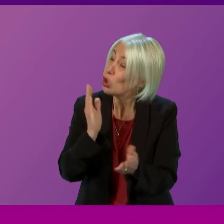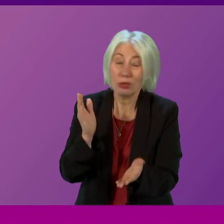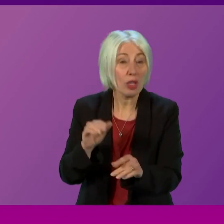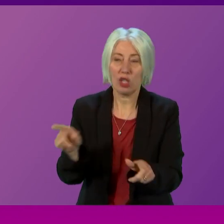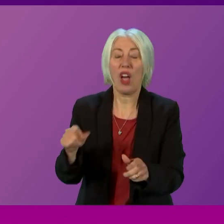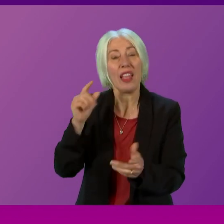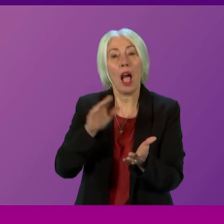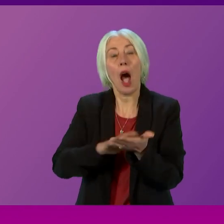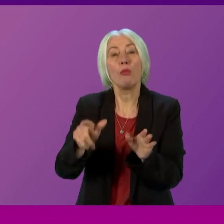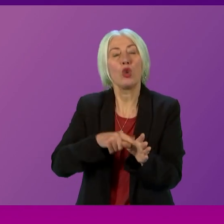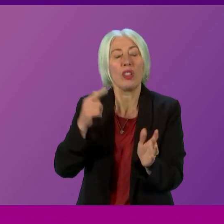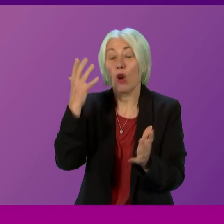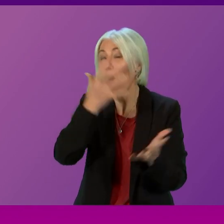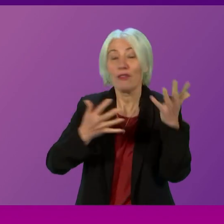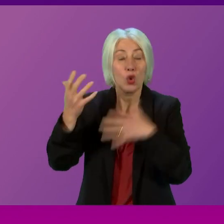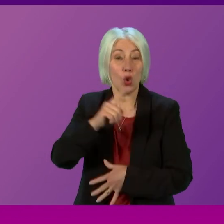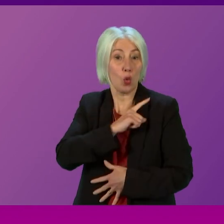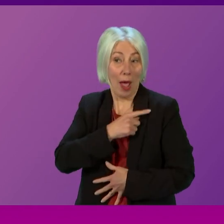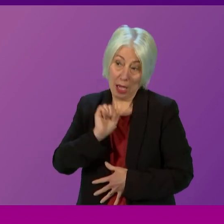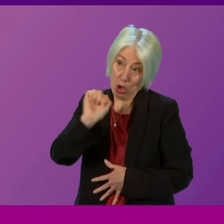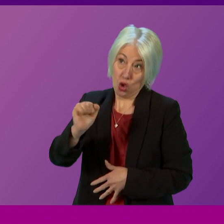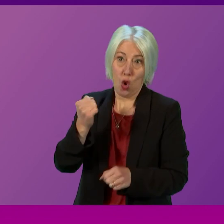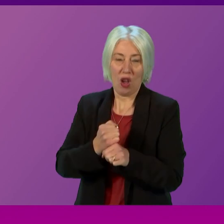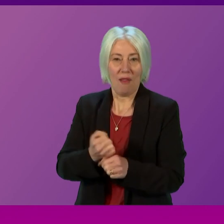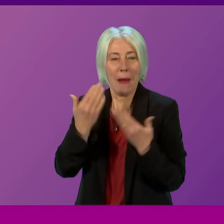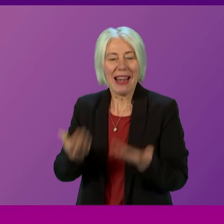confused, because the First Minister’s Government has just issued an antibiotics